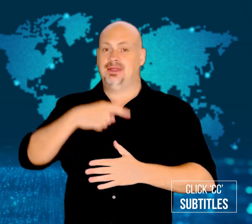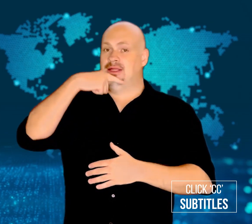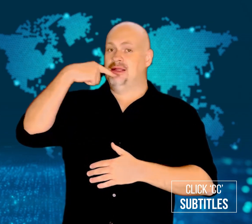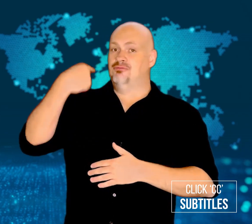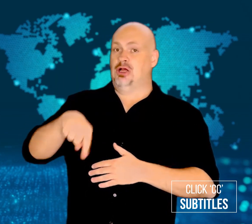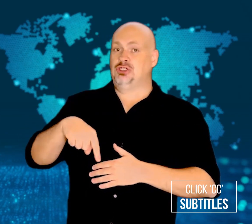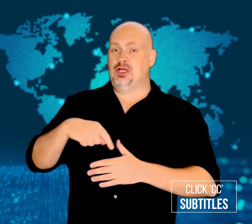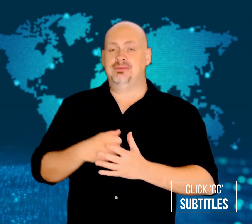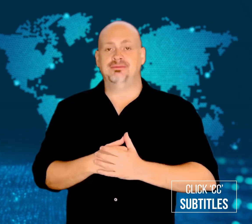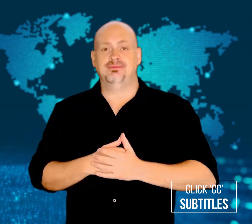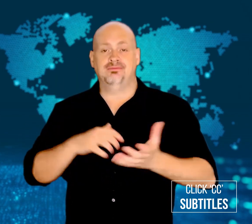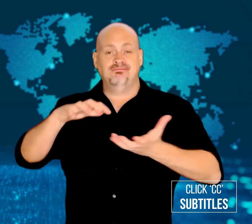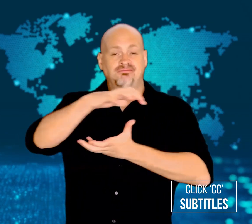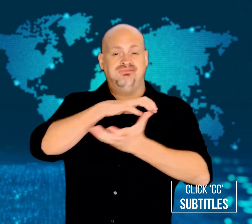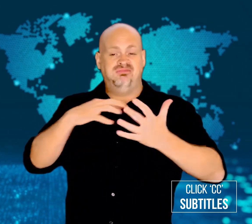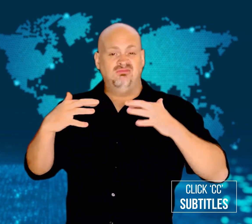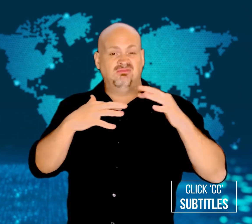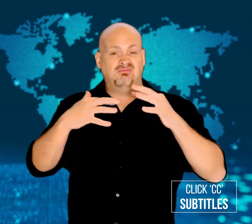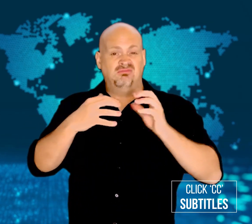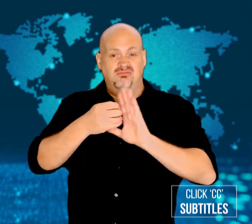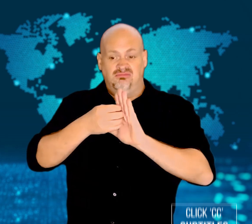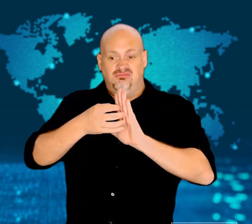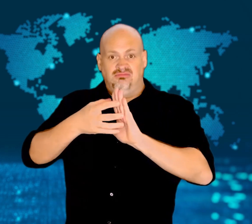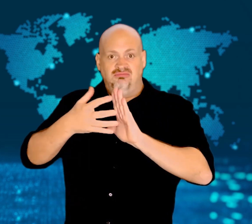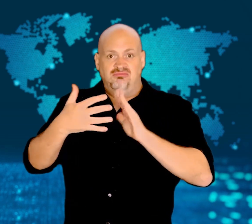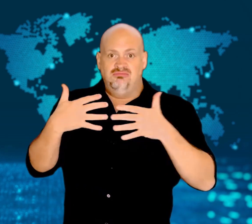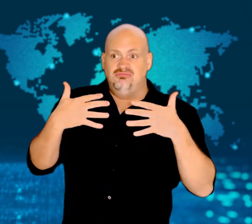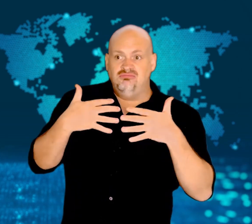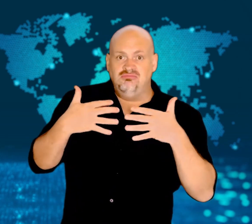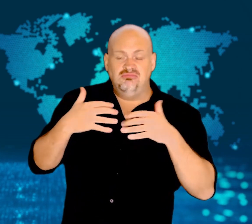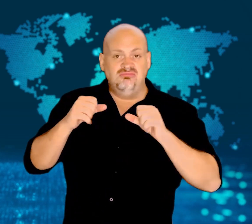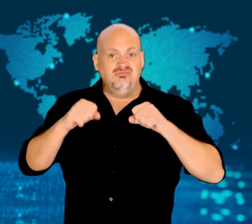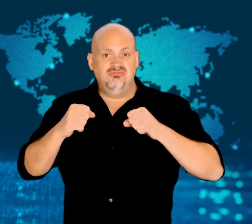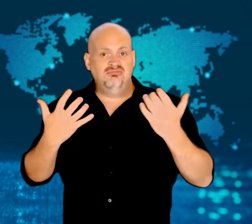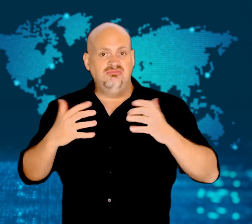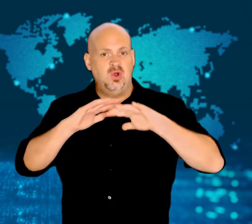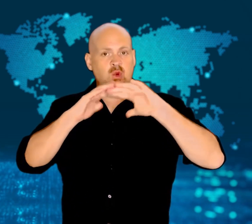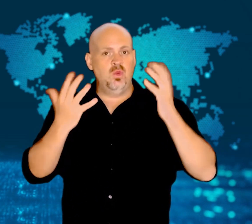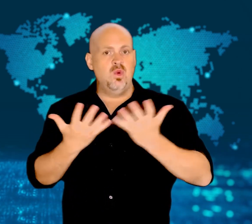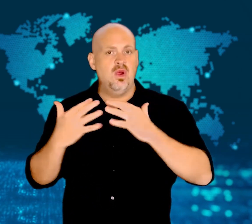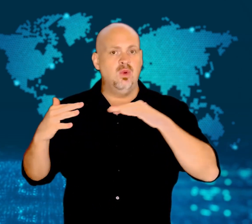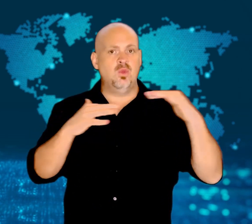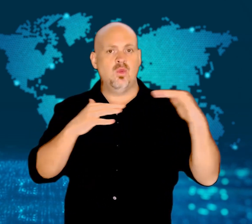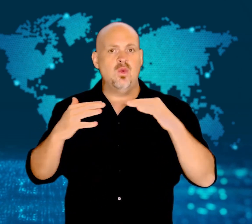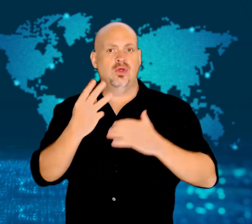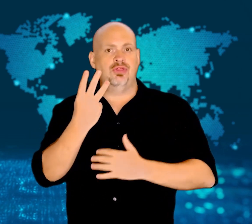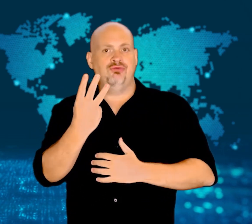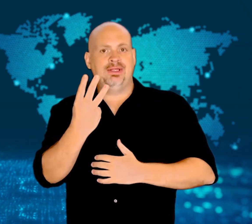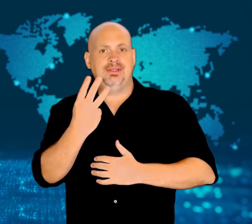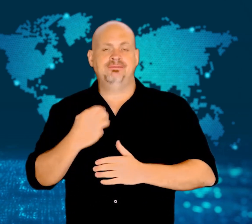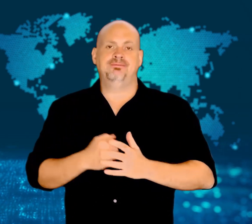Danger of World War III.